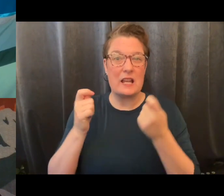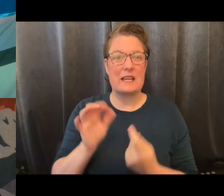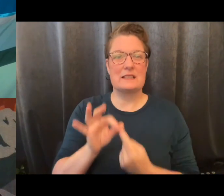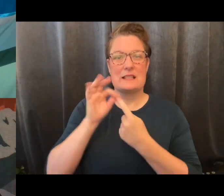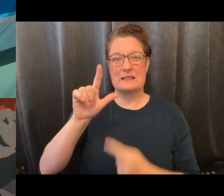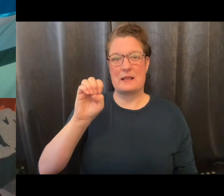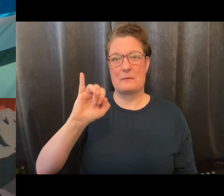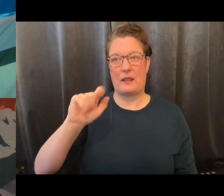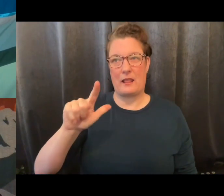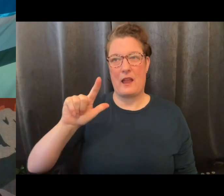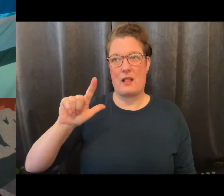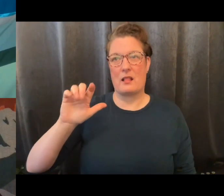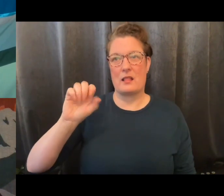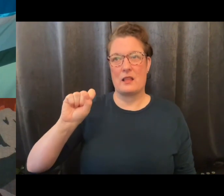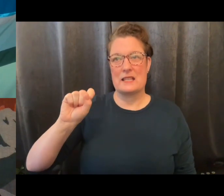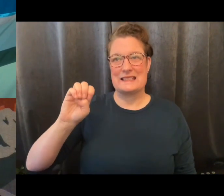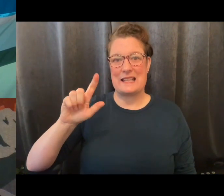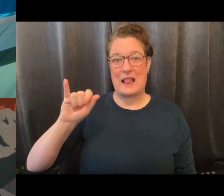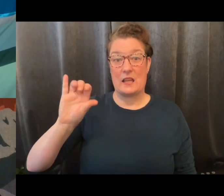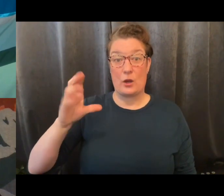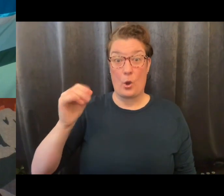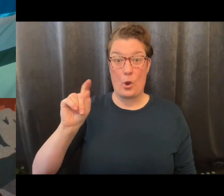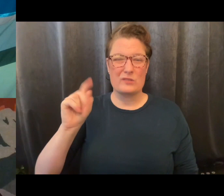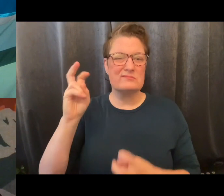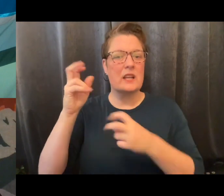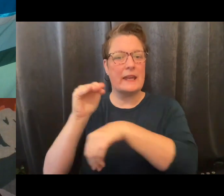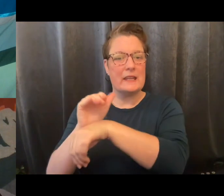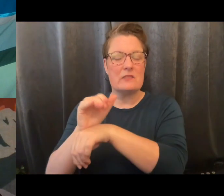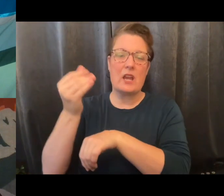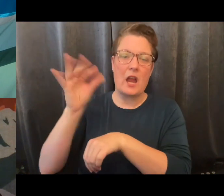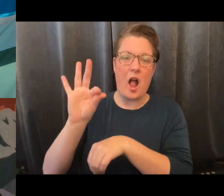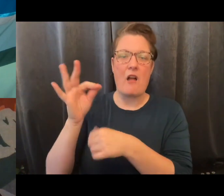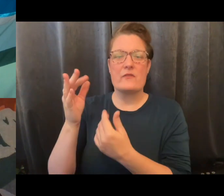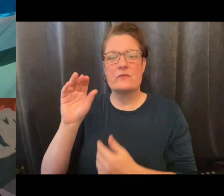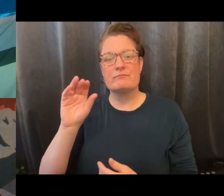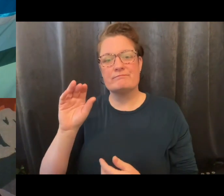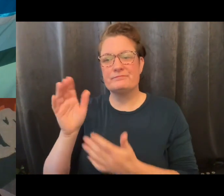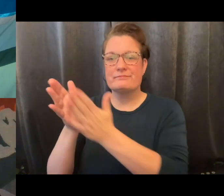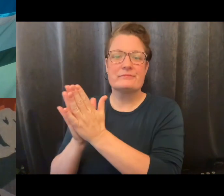is like the evening of supplication that is, for Ashkenazi communities I